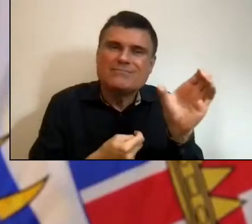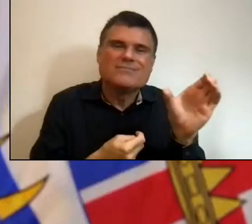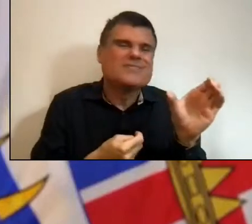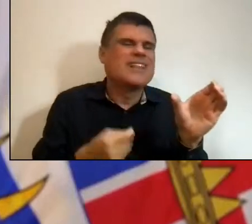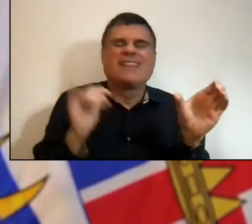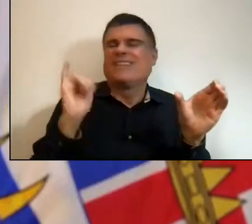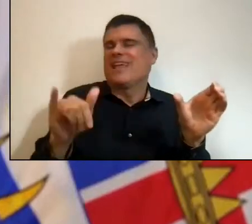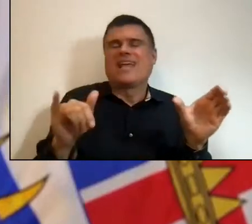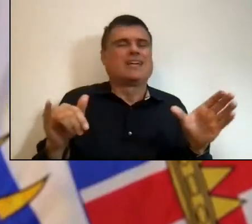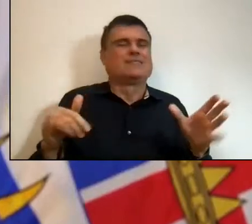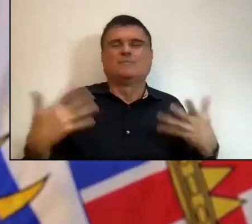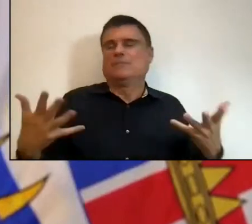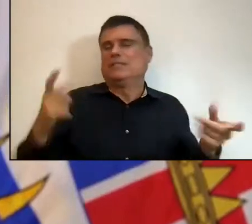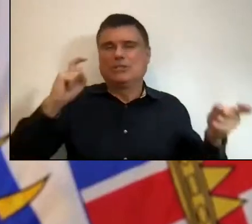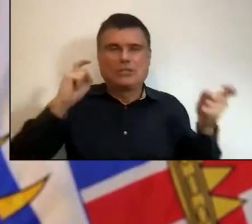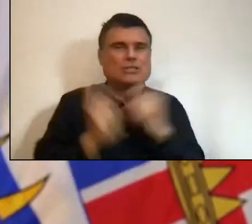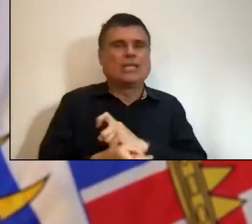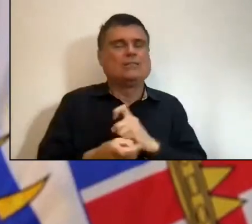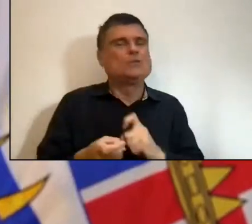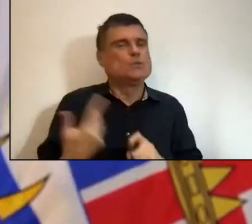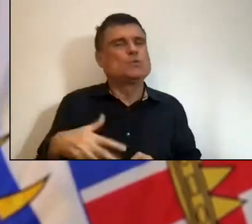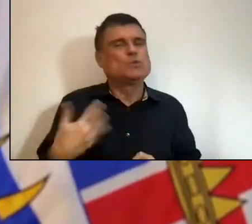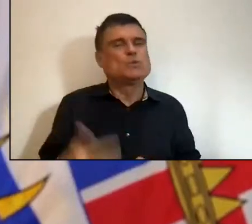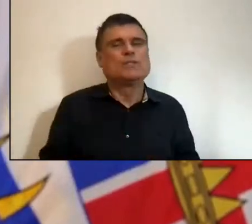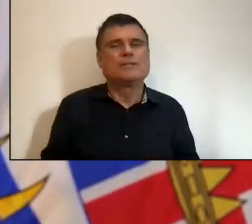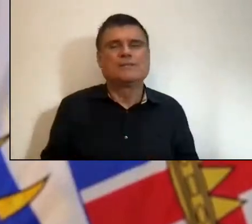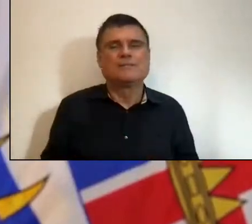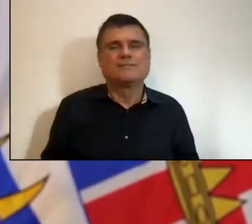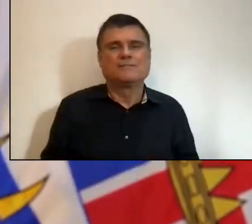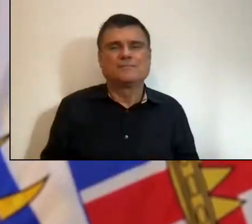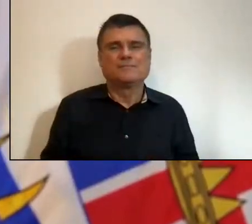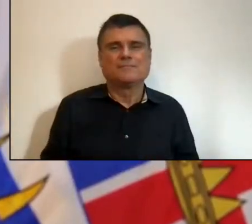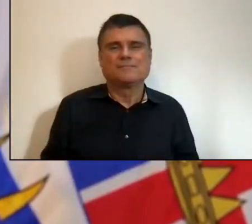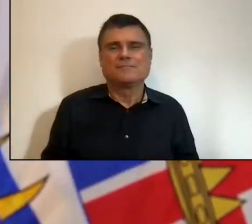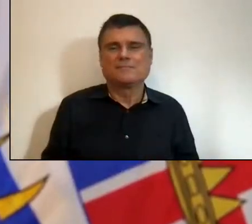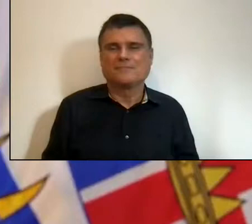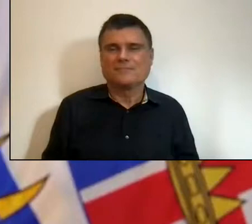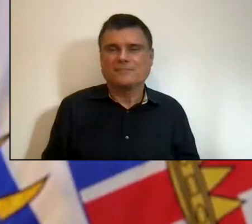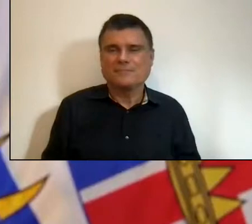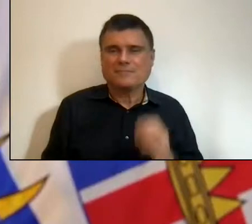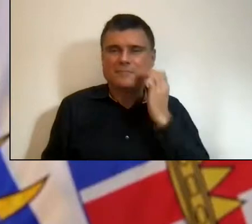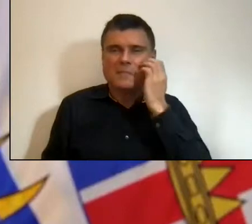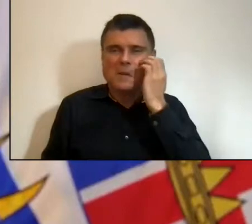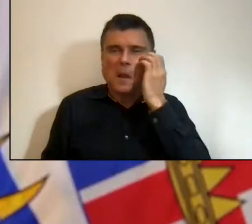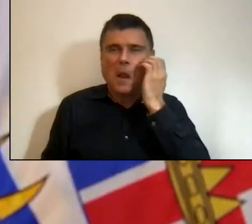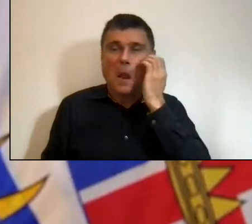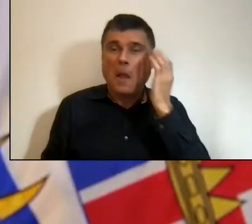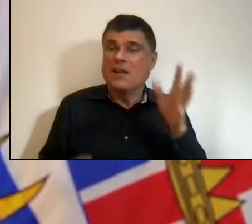You know, as we evolve, this rapid change that Omicron has